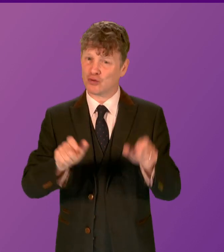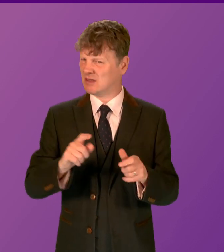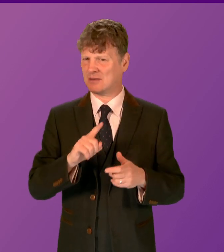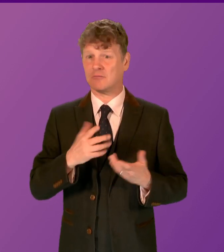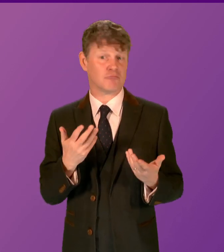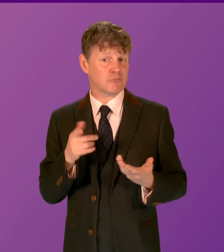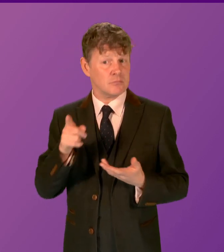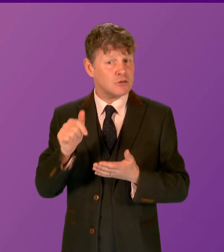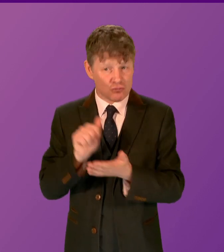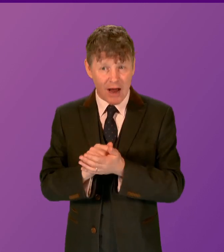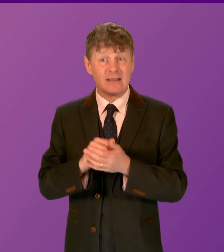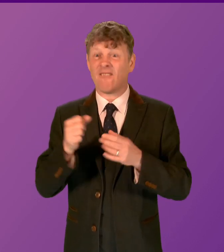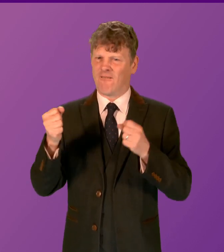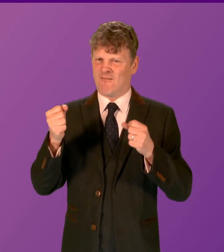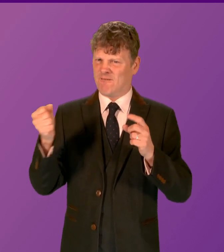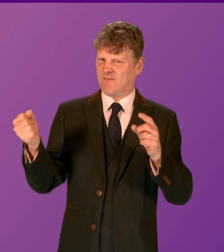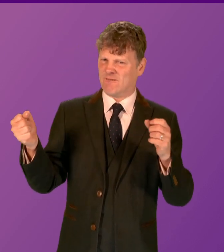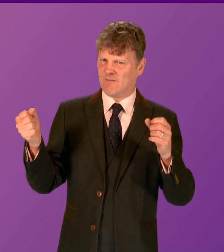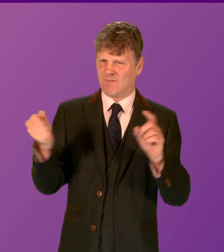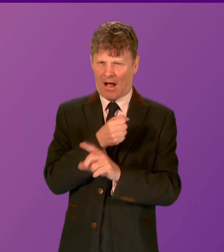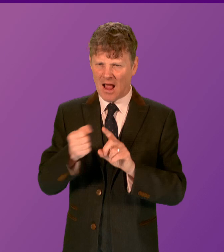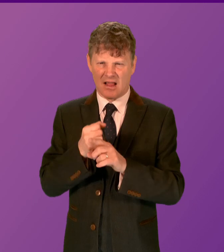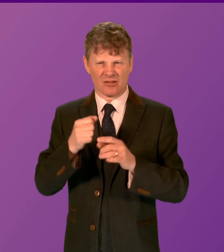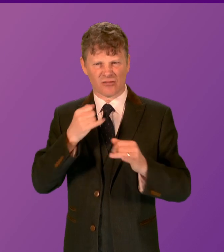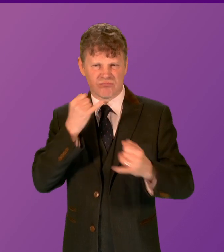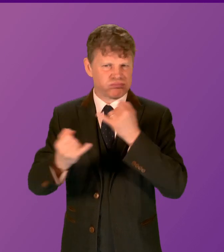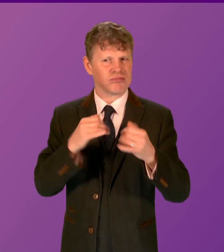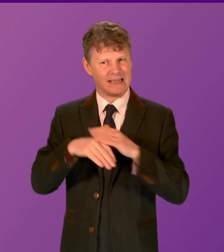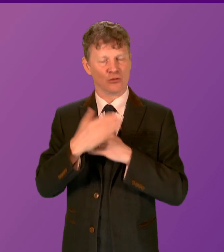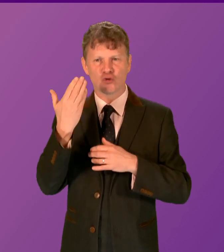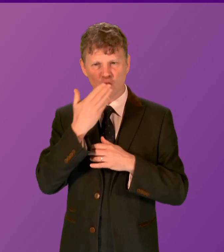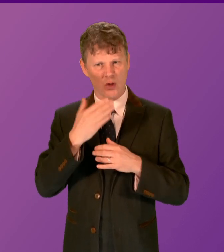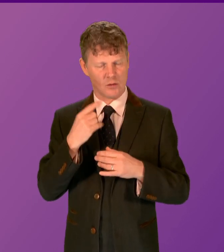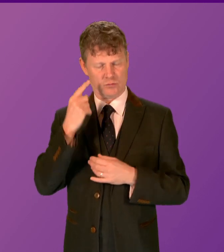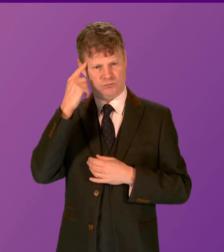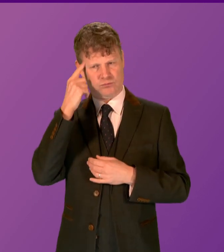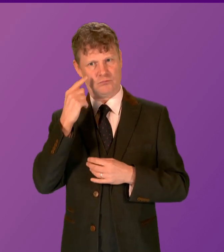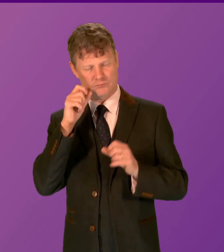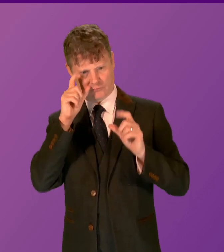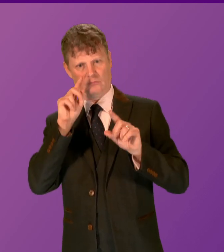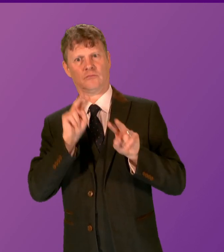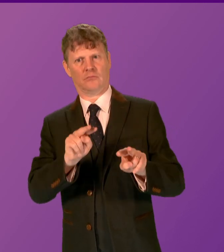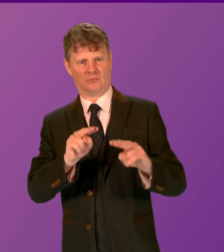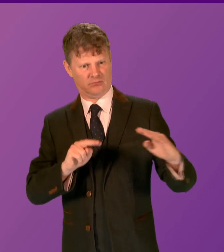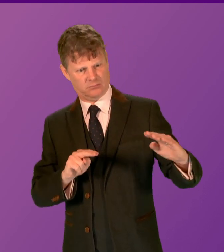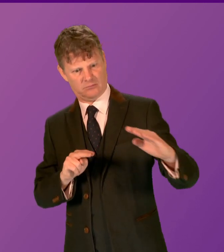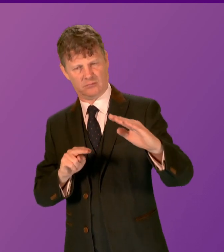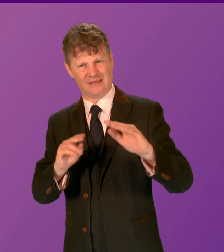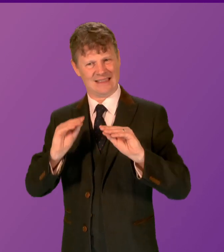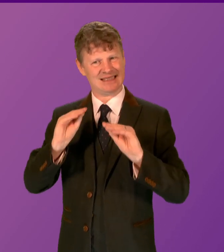The issue of violence in schools is particularly high in our mind and in that of the teaching profession.